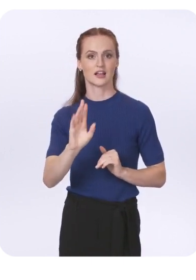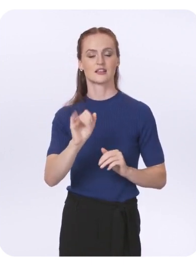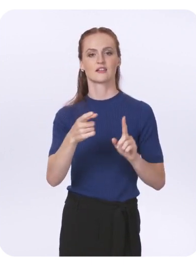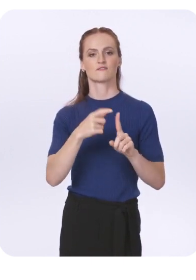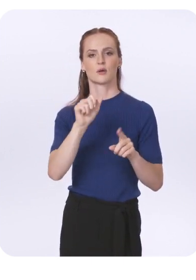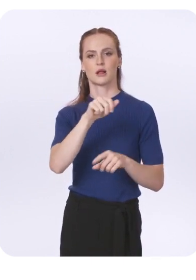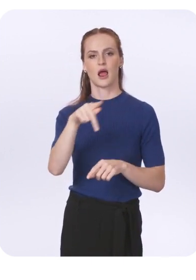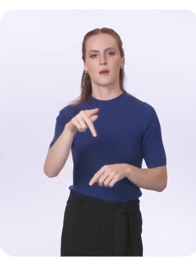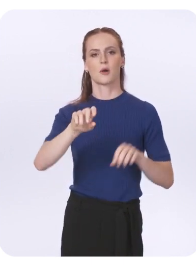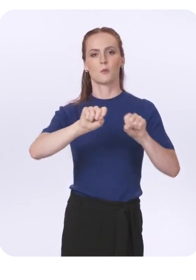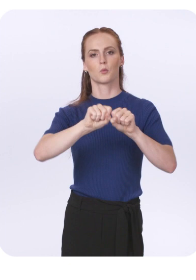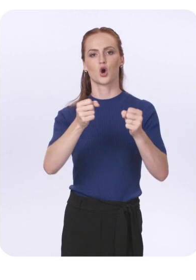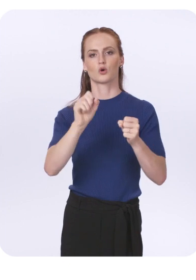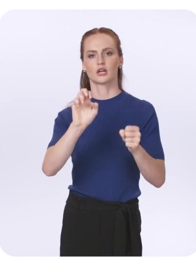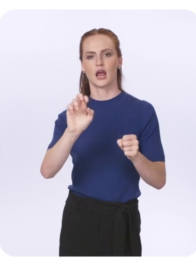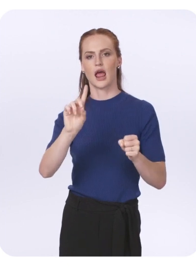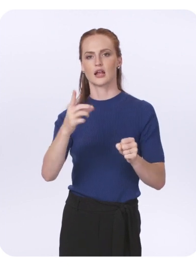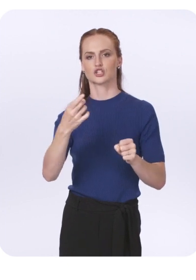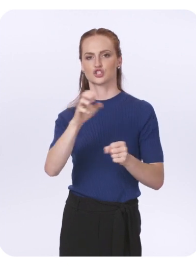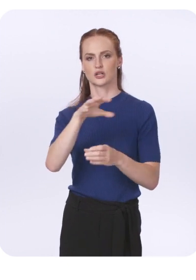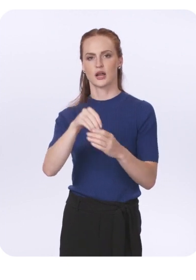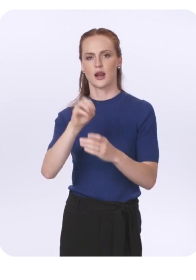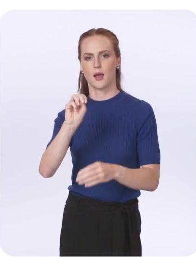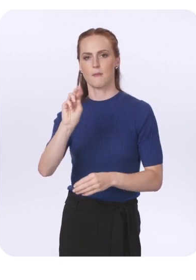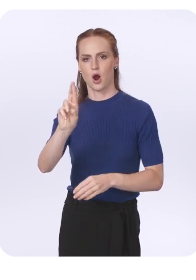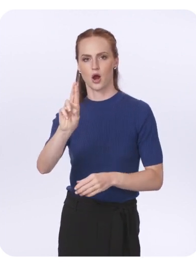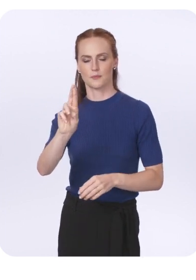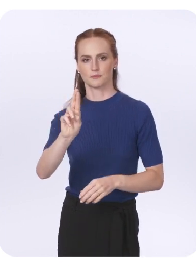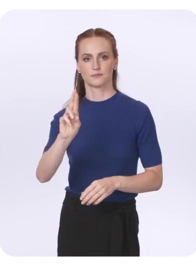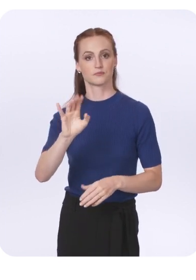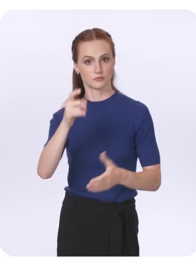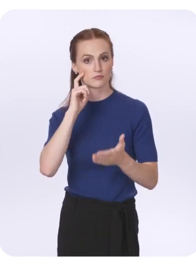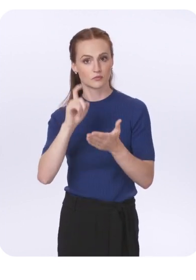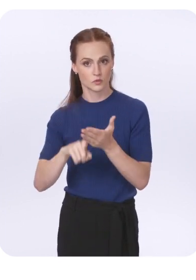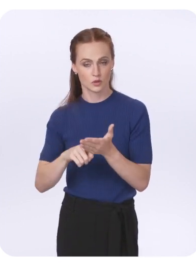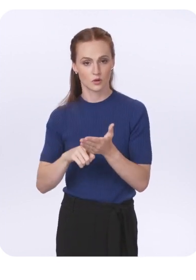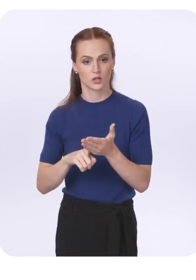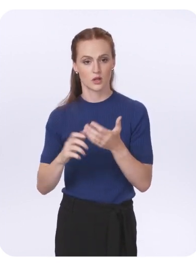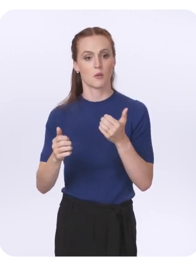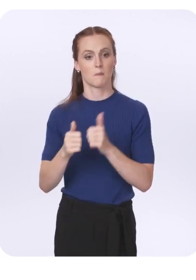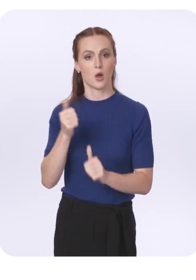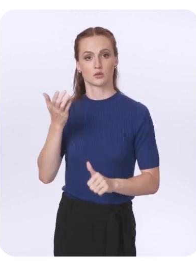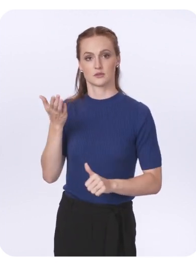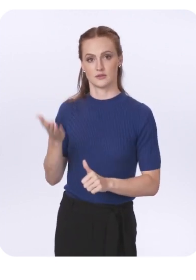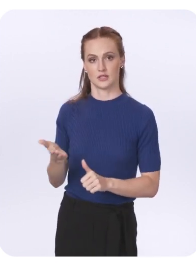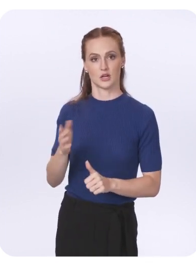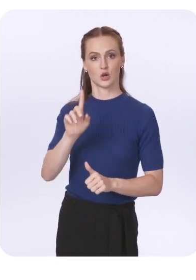It comes from the app Broken Edge when in MR mode. And notice how most of that rendering here